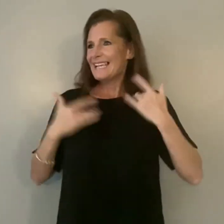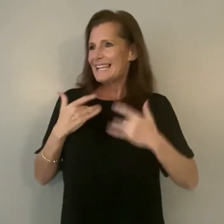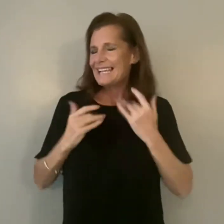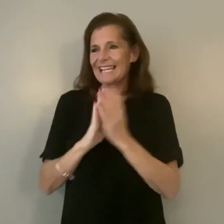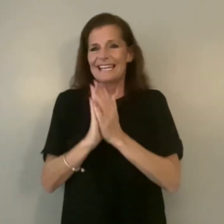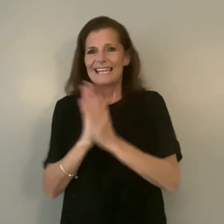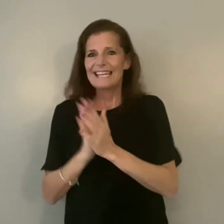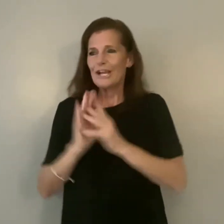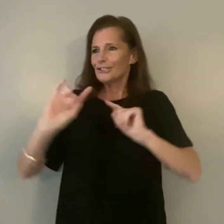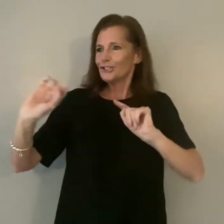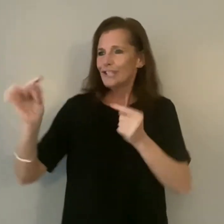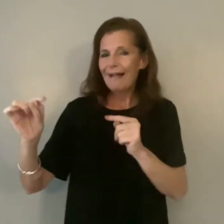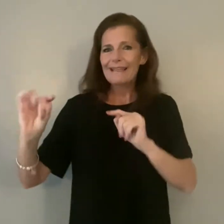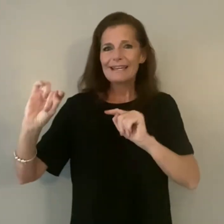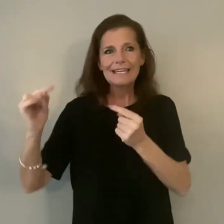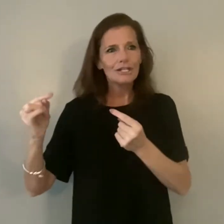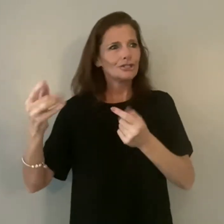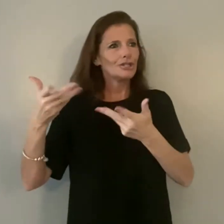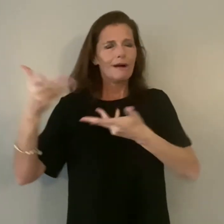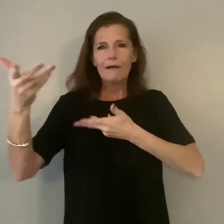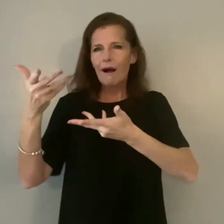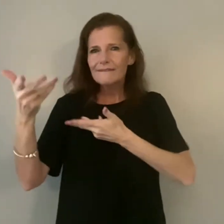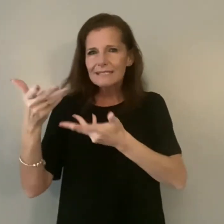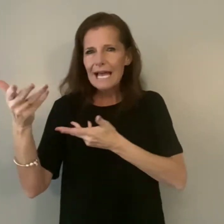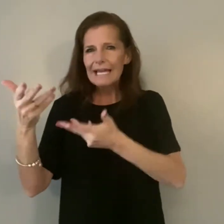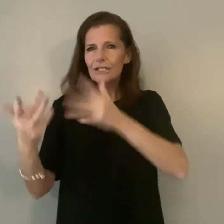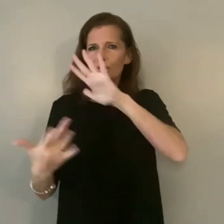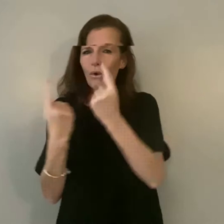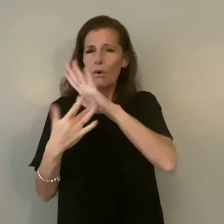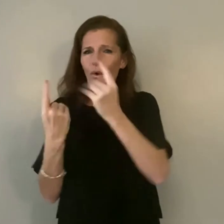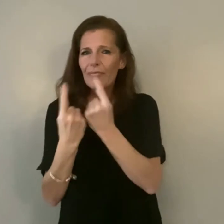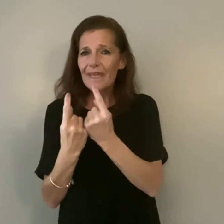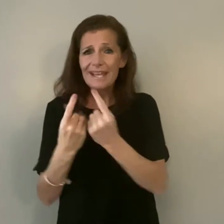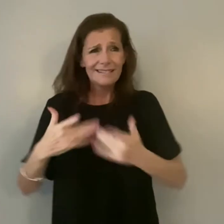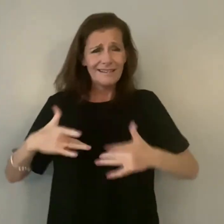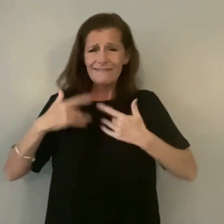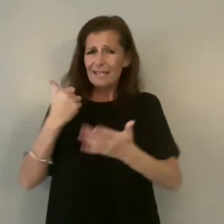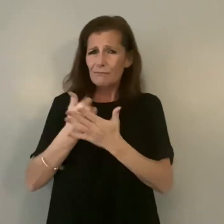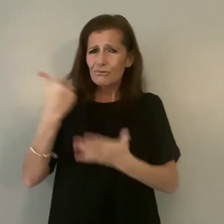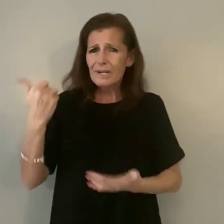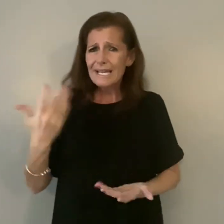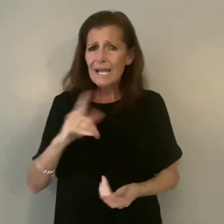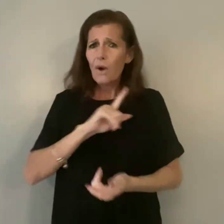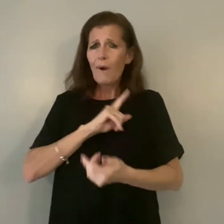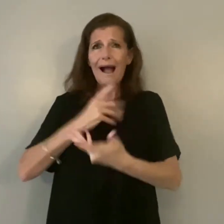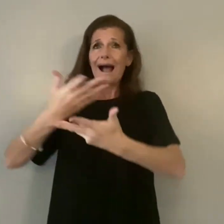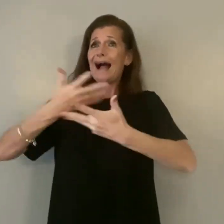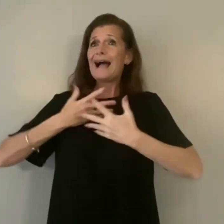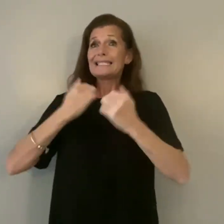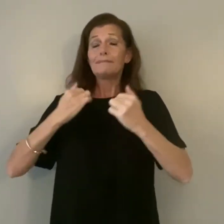and other things that were challenging and we are having conversations around. And I think it's brilliant because it provides a space